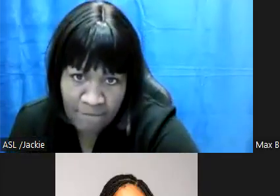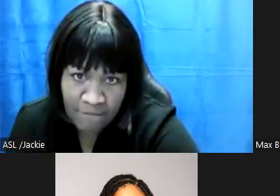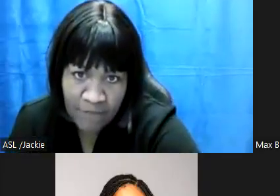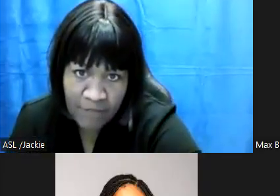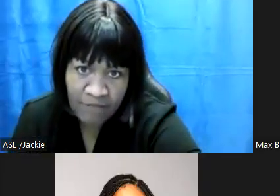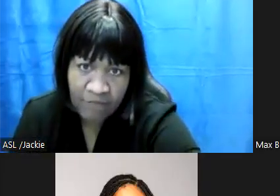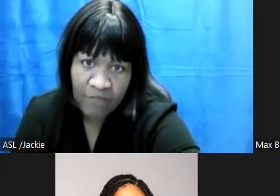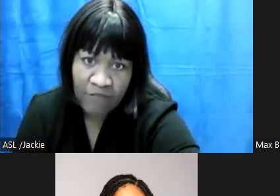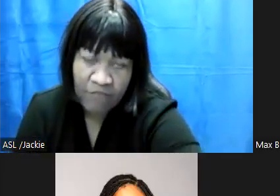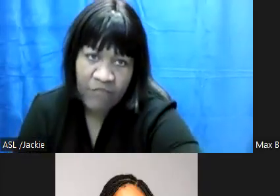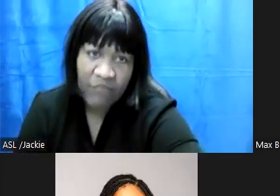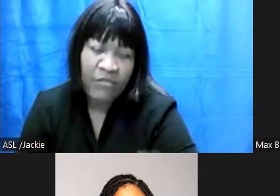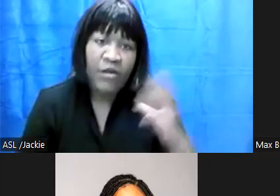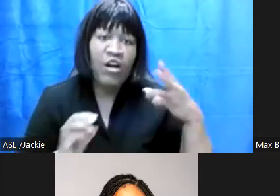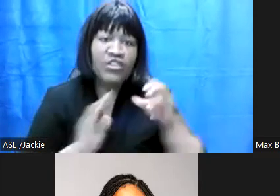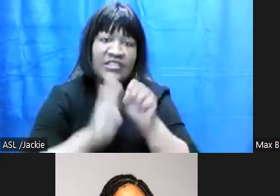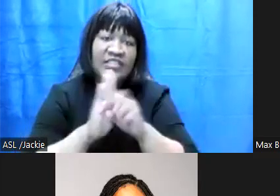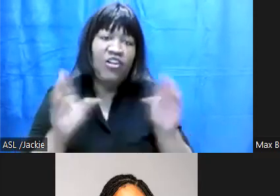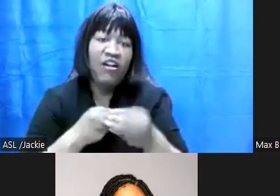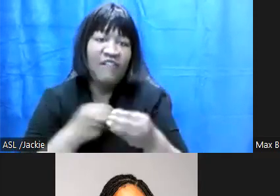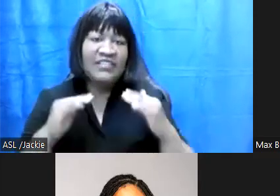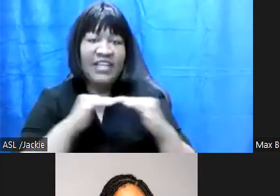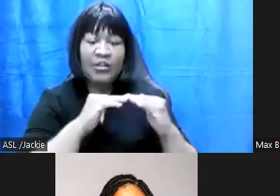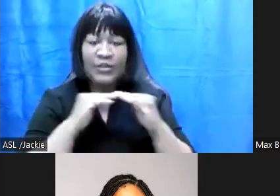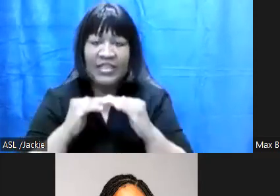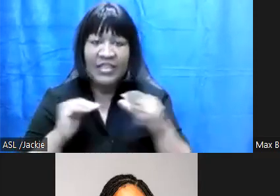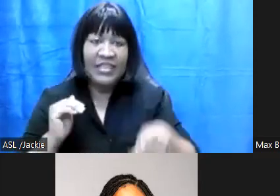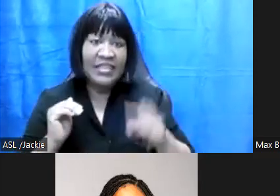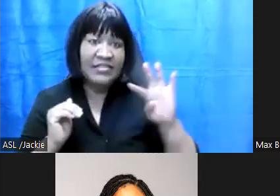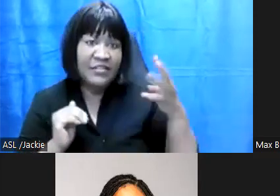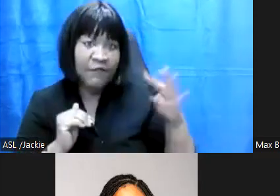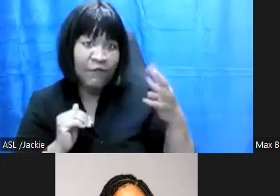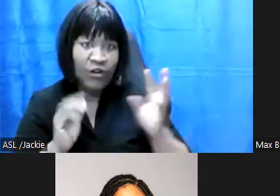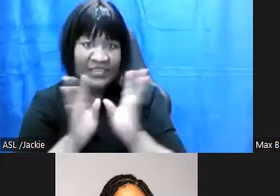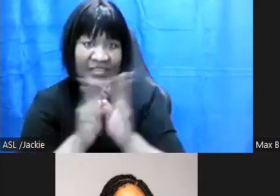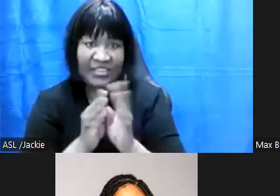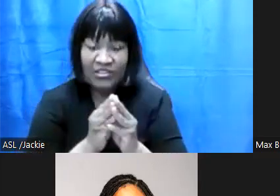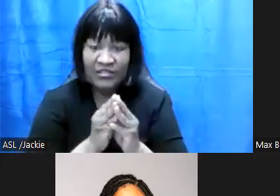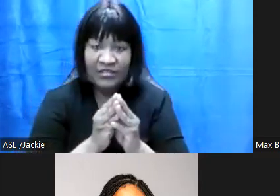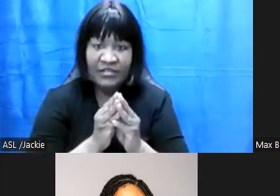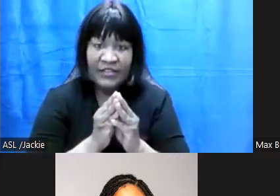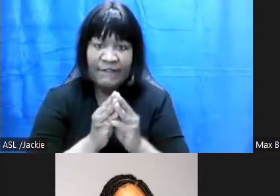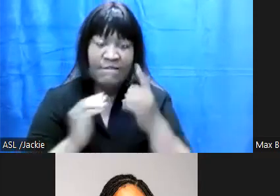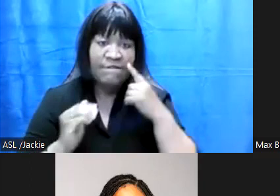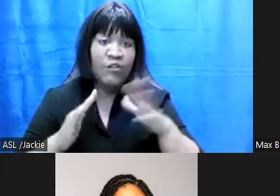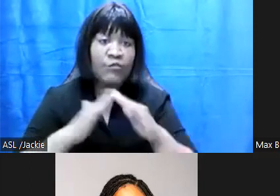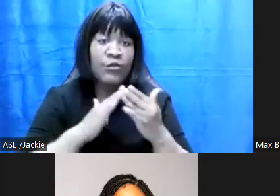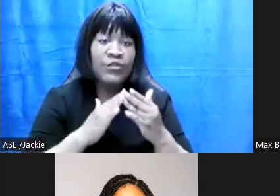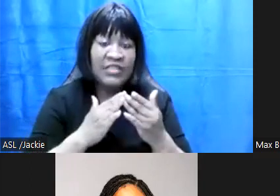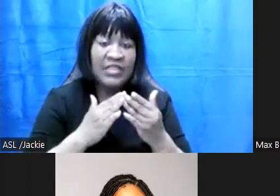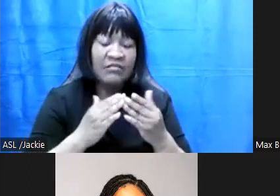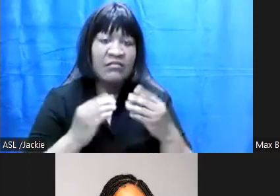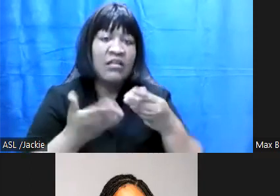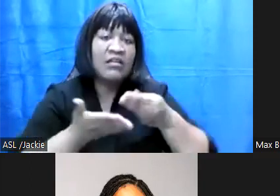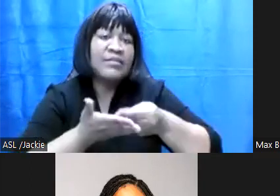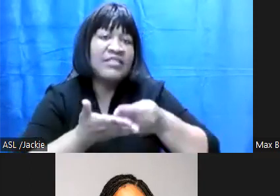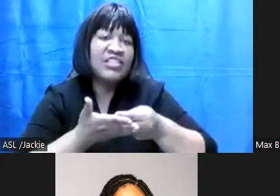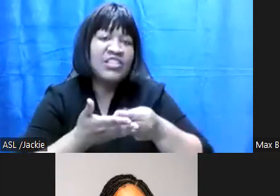You are at the fourth session for the Community Compensation live Q&A Sessions.